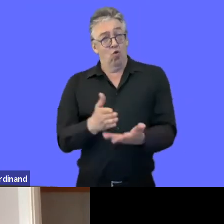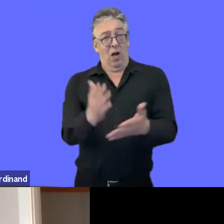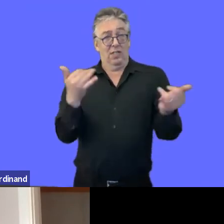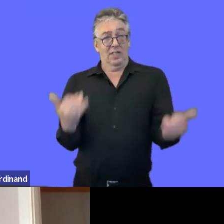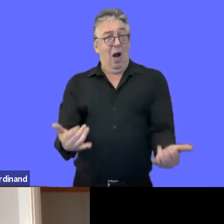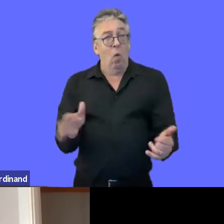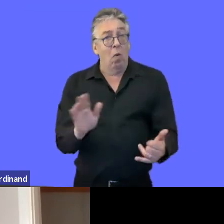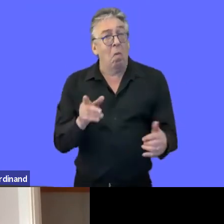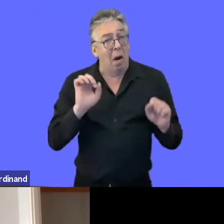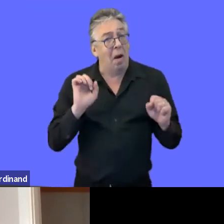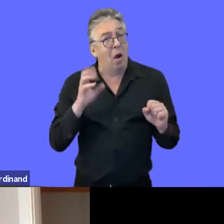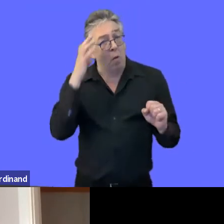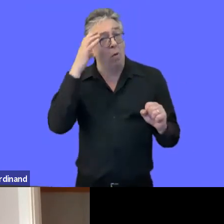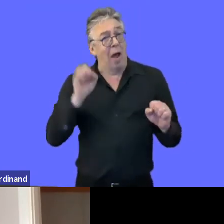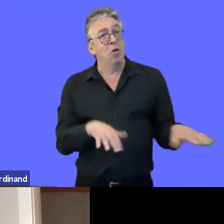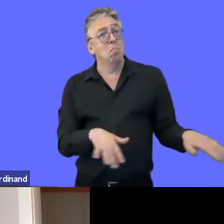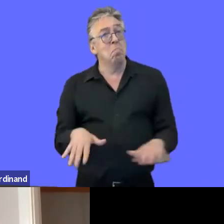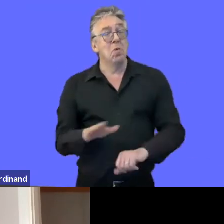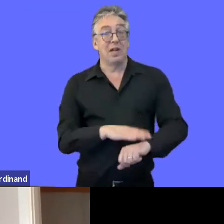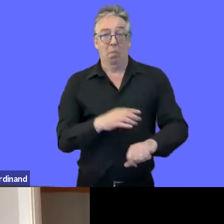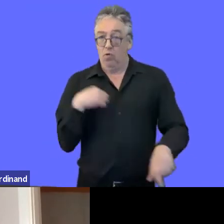We were concerned in the request to establish clearly